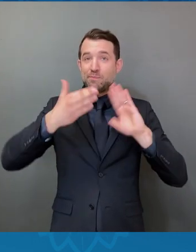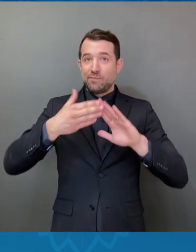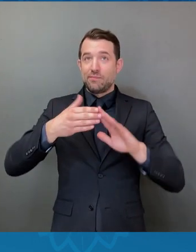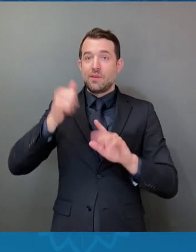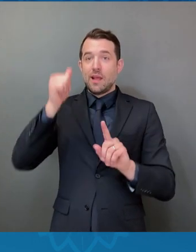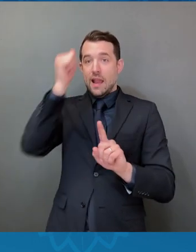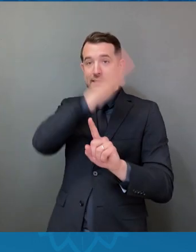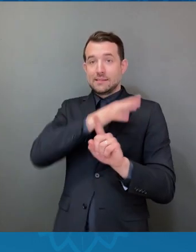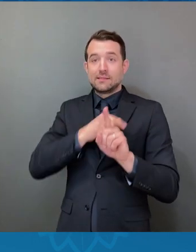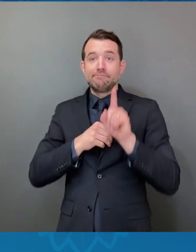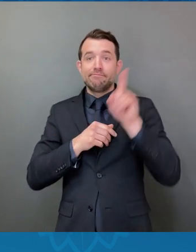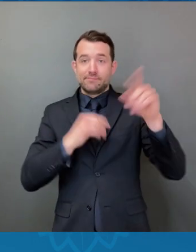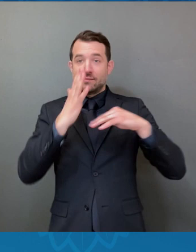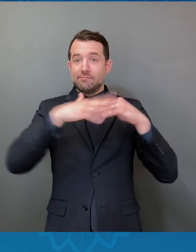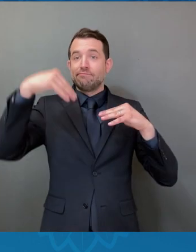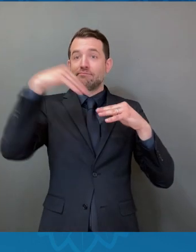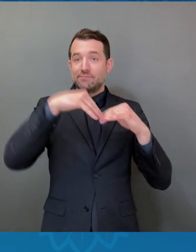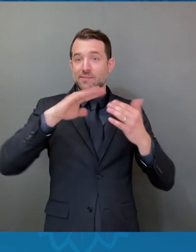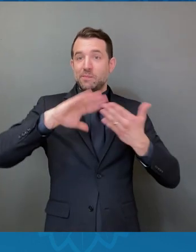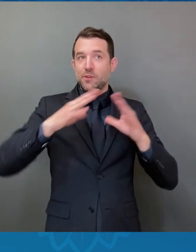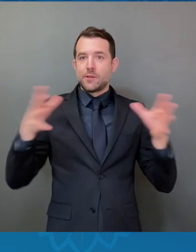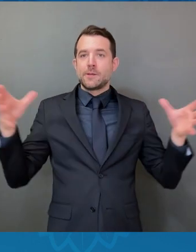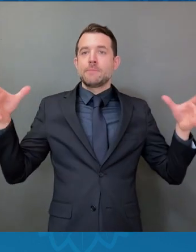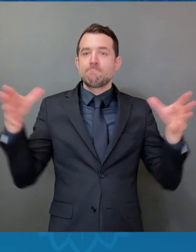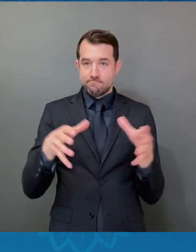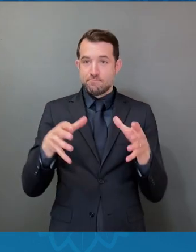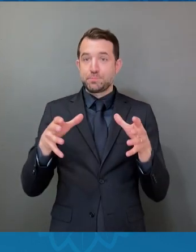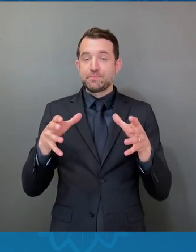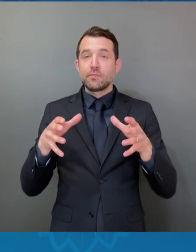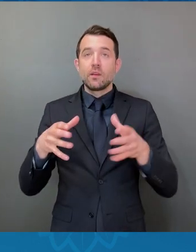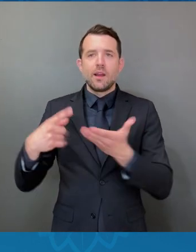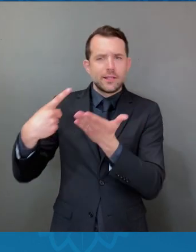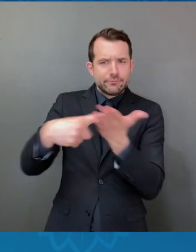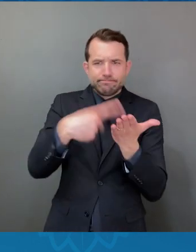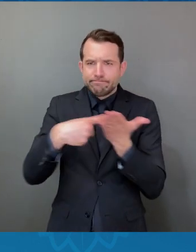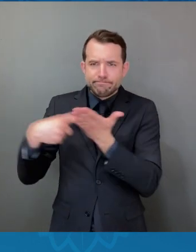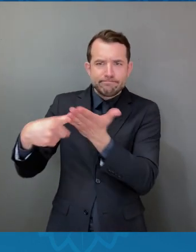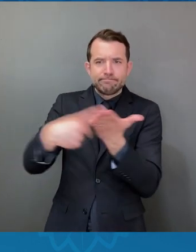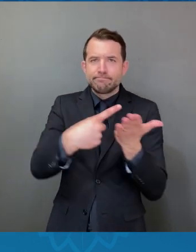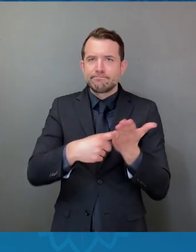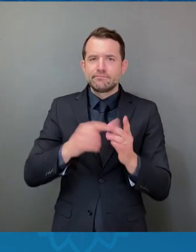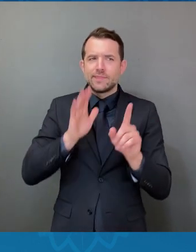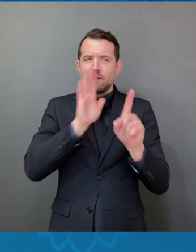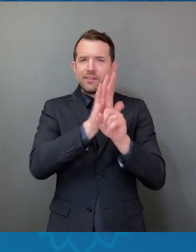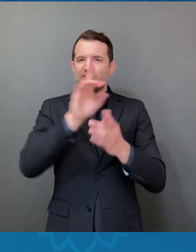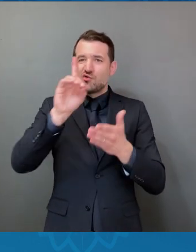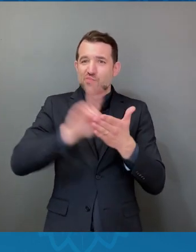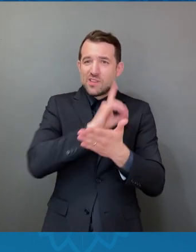and the exclusion that Native Americans have experienced historically and continue to experience